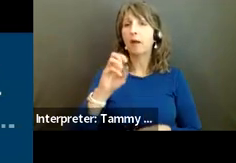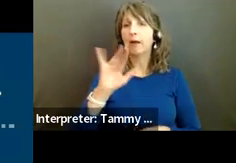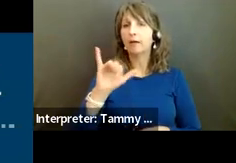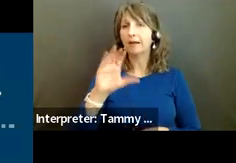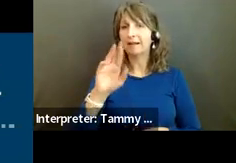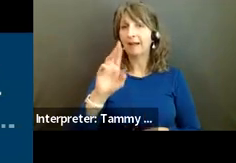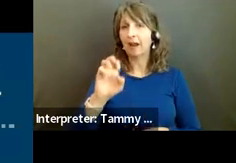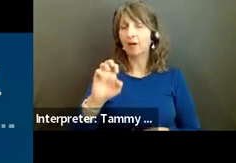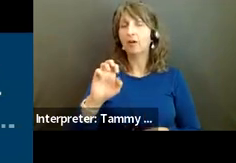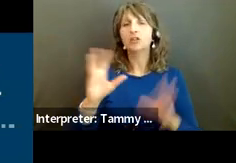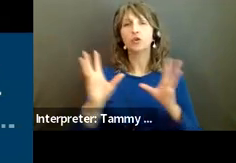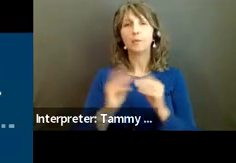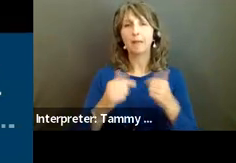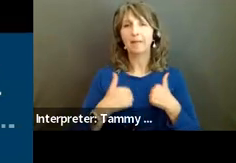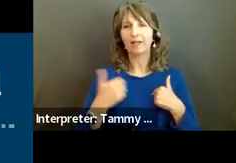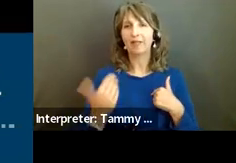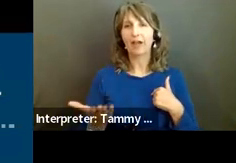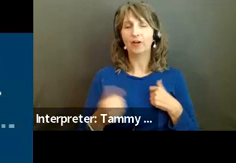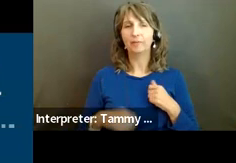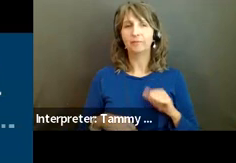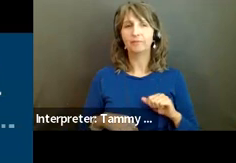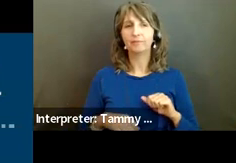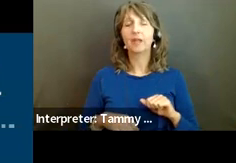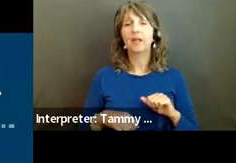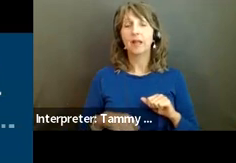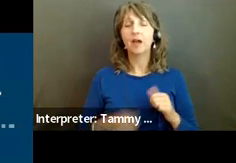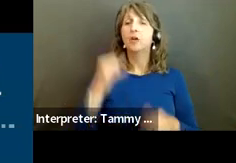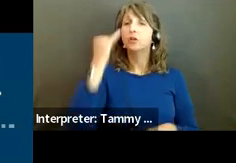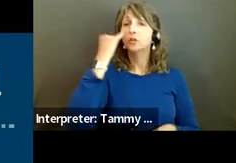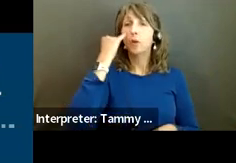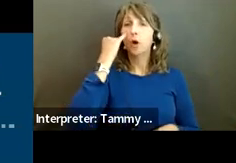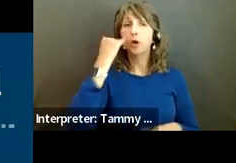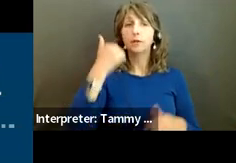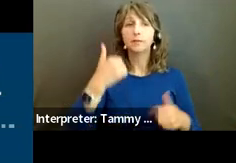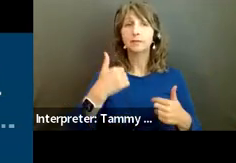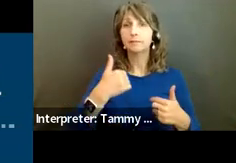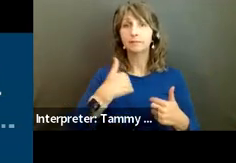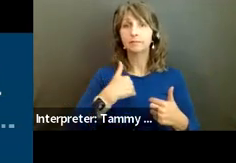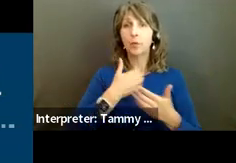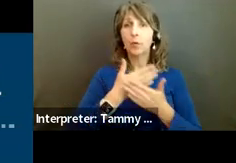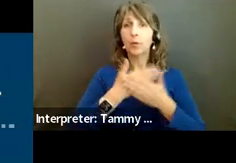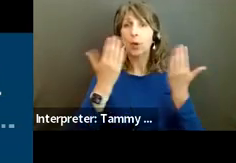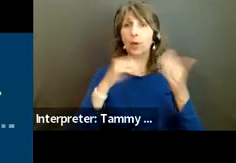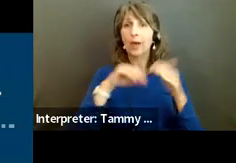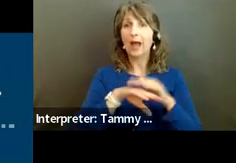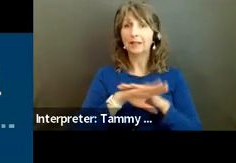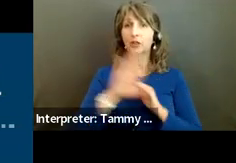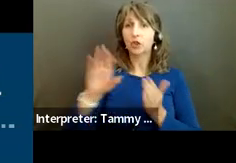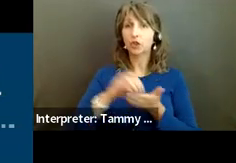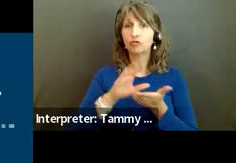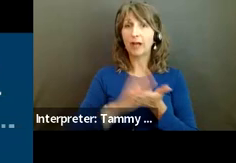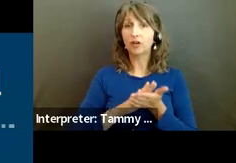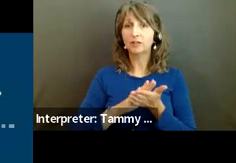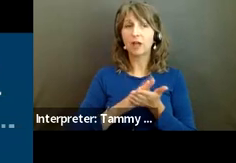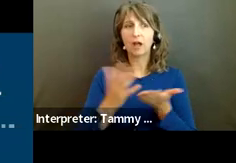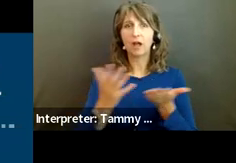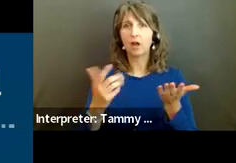So in a world without Epic, had I not had access to these records, I would have no idea where to start my friends.